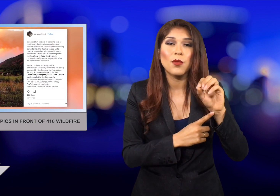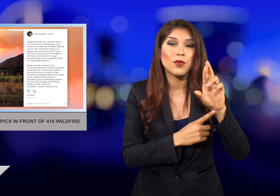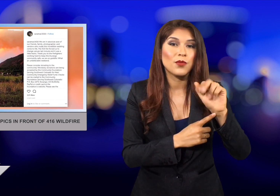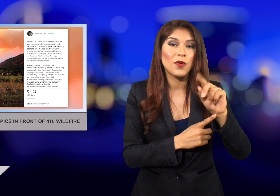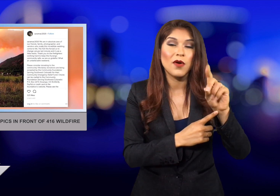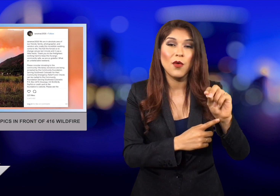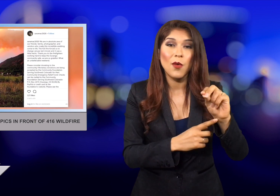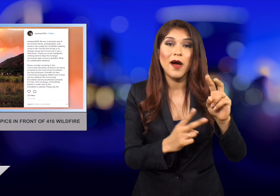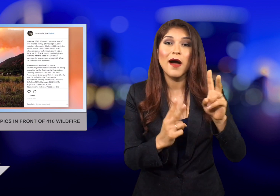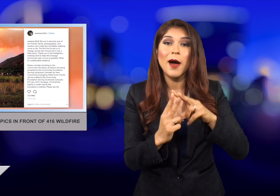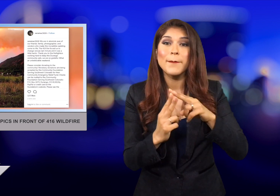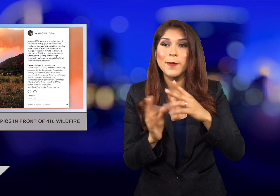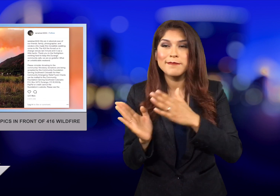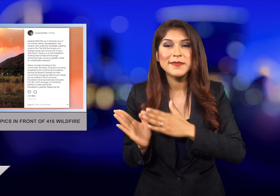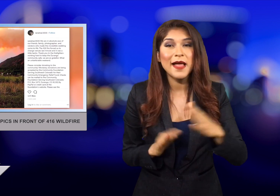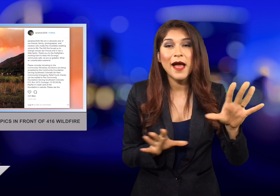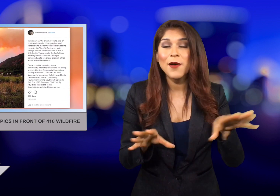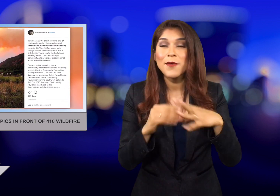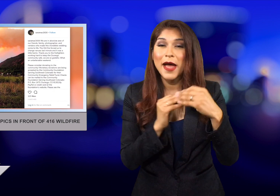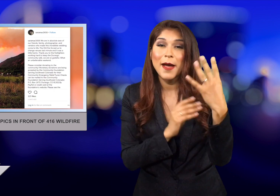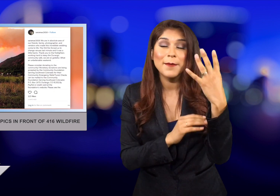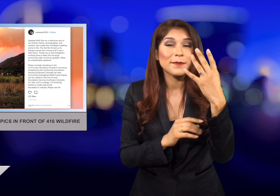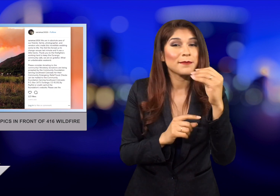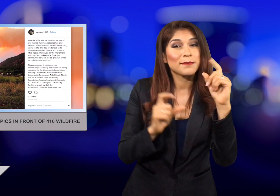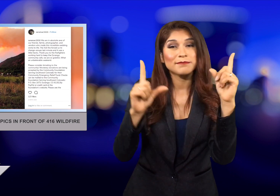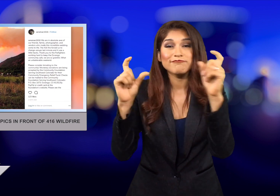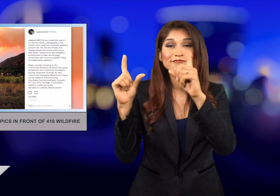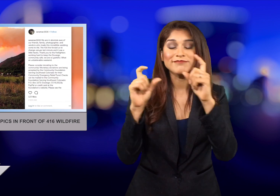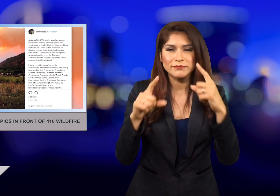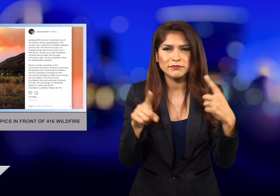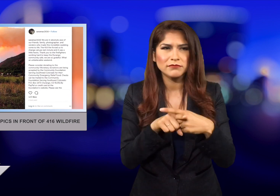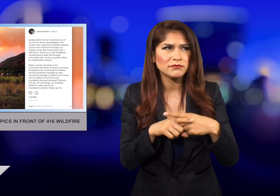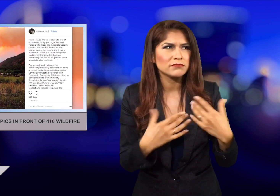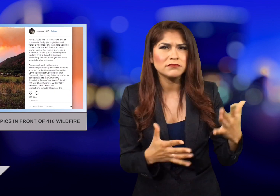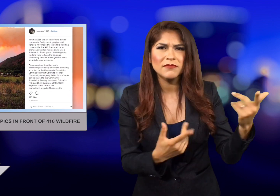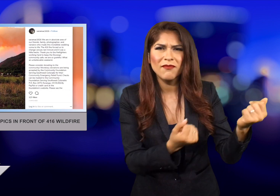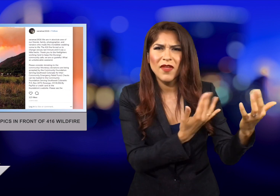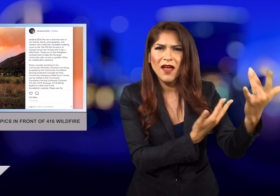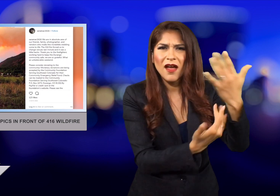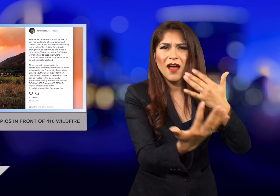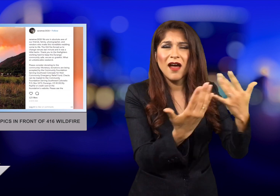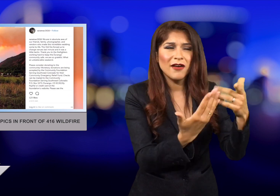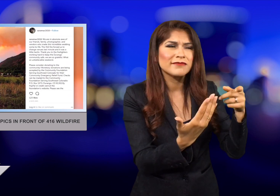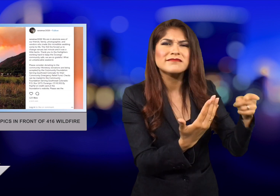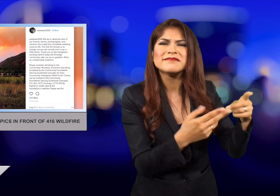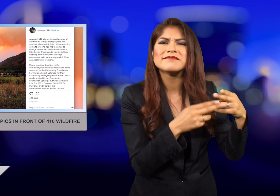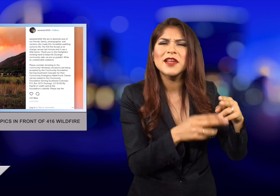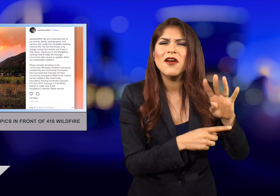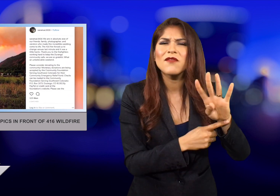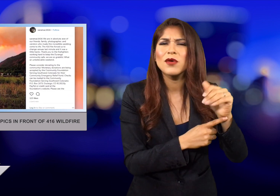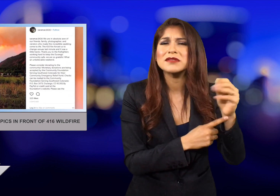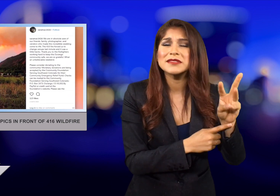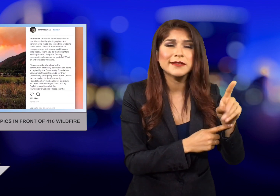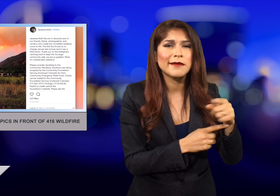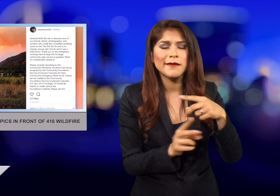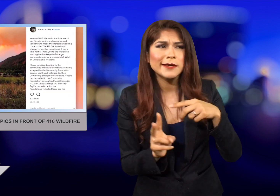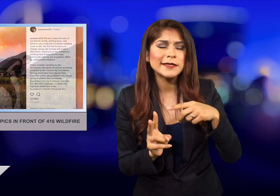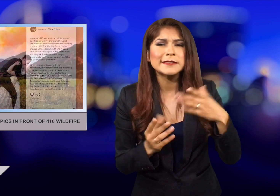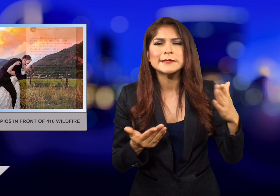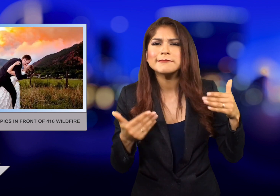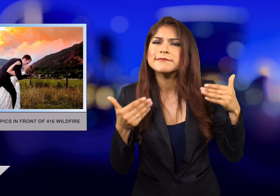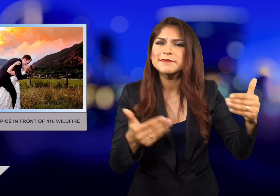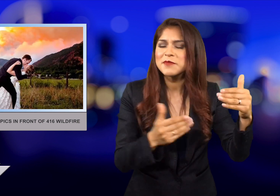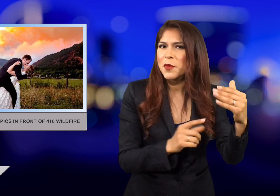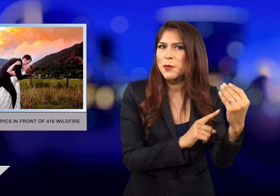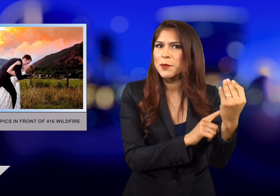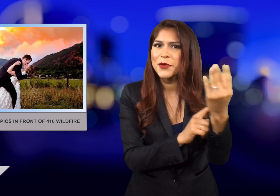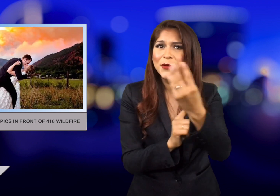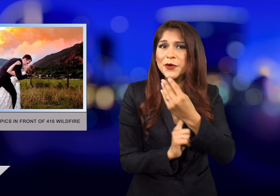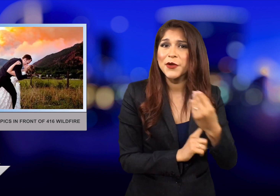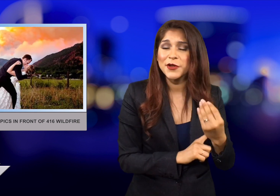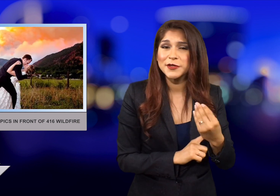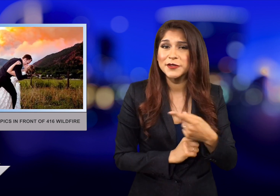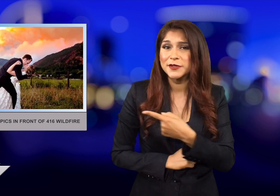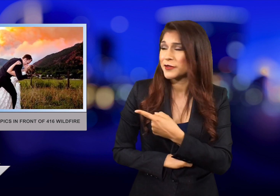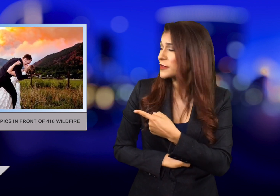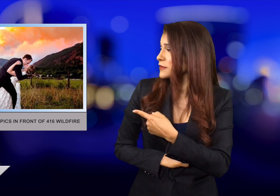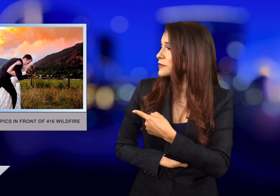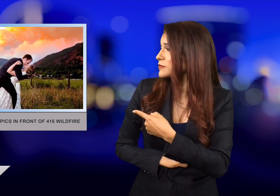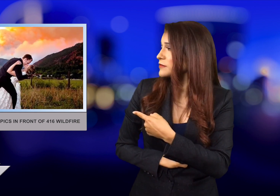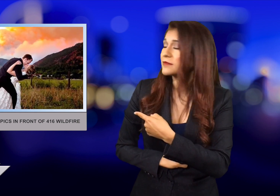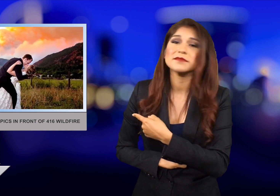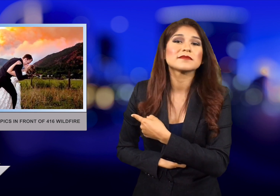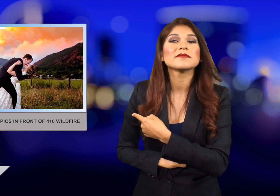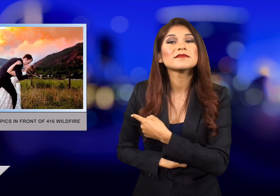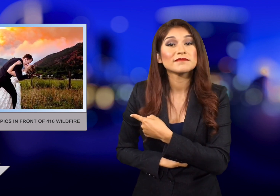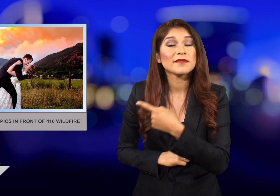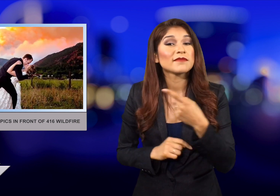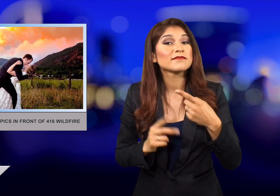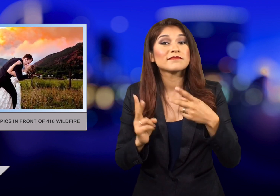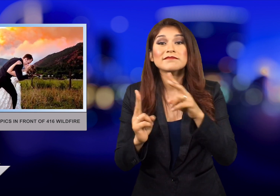A Colorado couple posted their wedding photos taken in front of the 416 wildfire in Colorado.